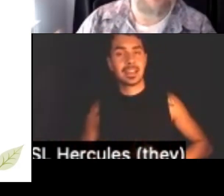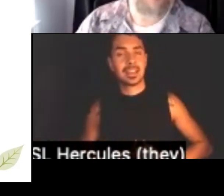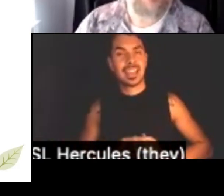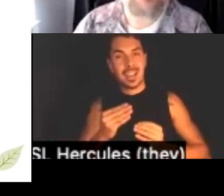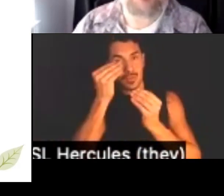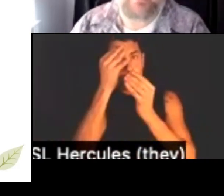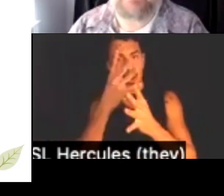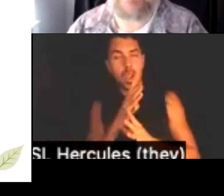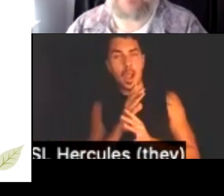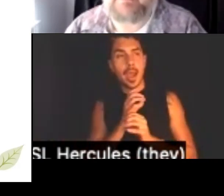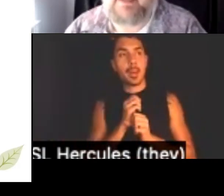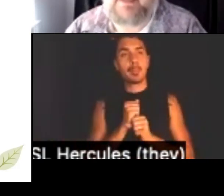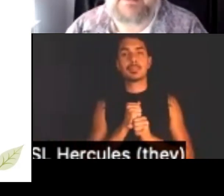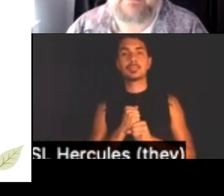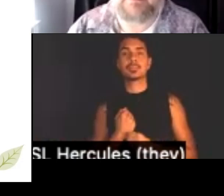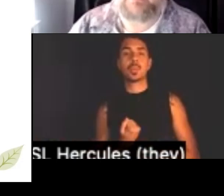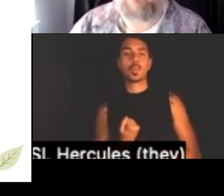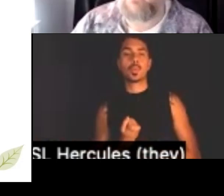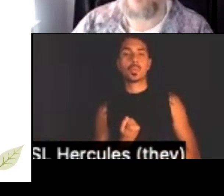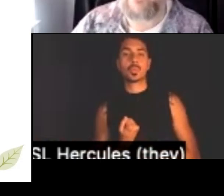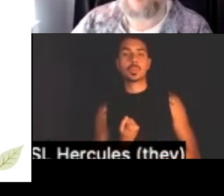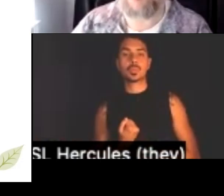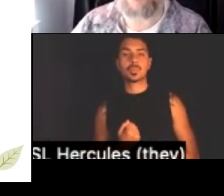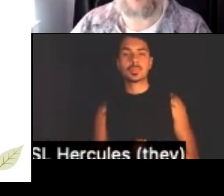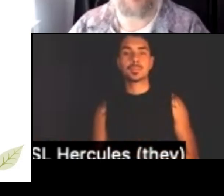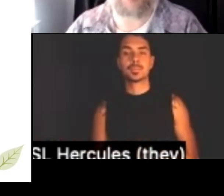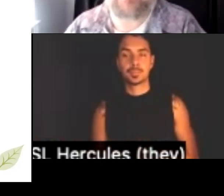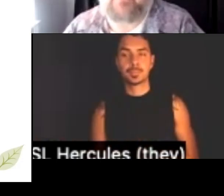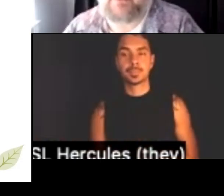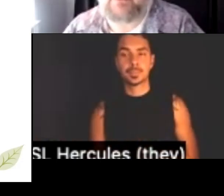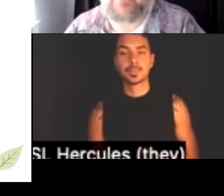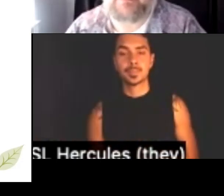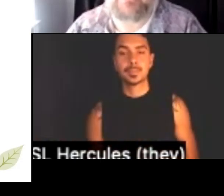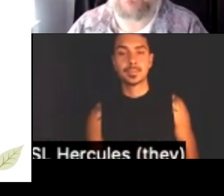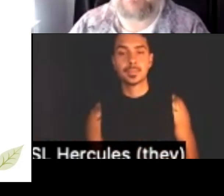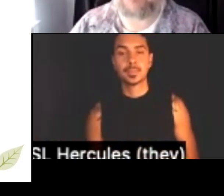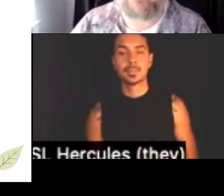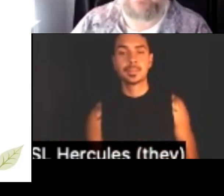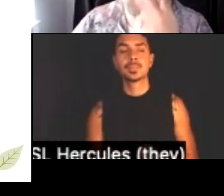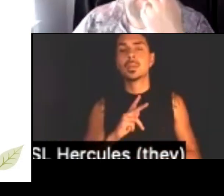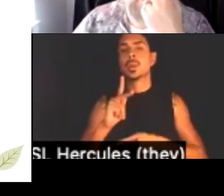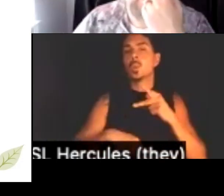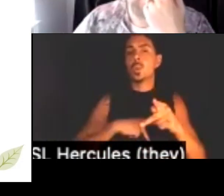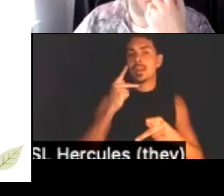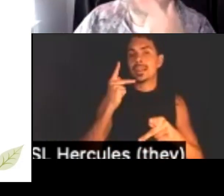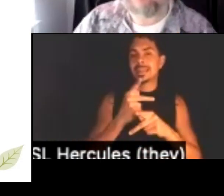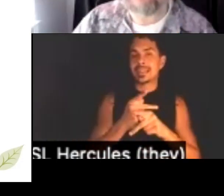They may try to dictate, again, what kinds of gender specific services a trans client could access.